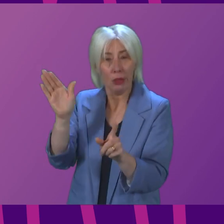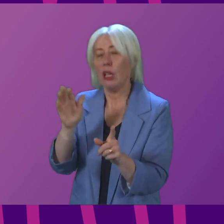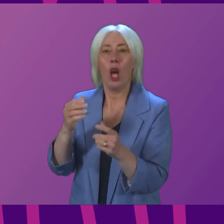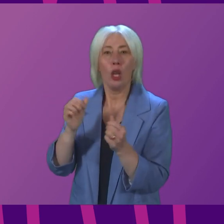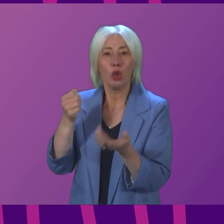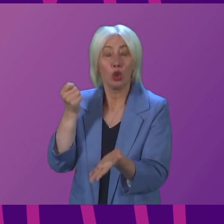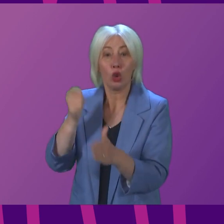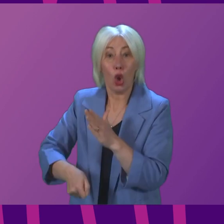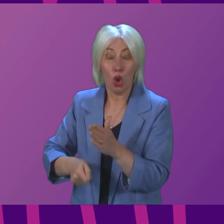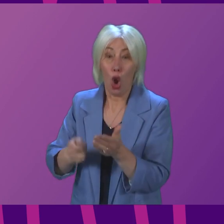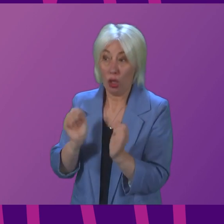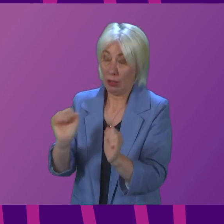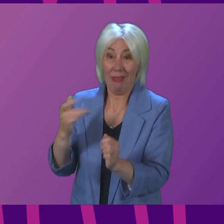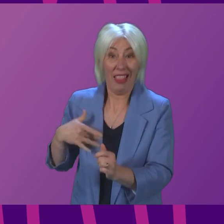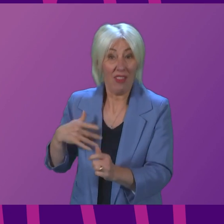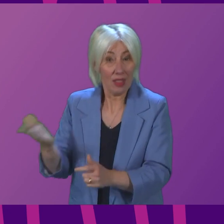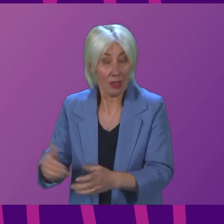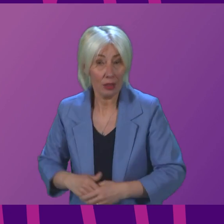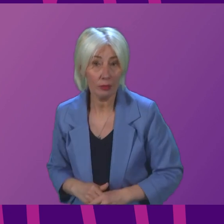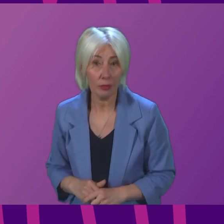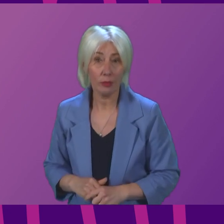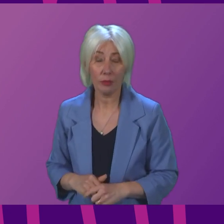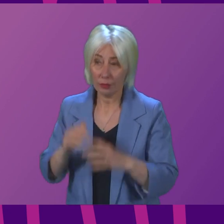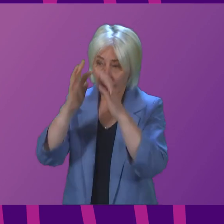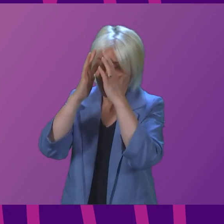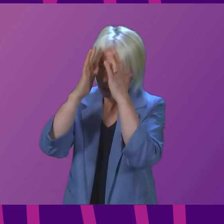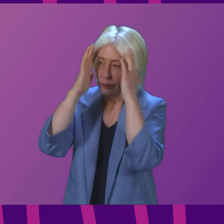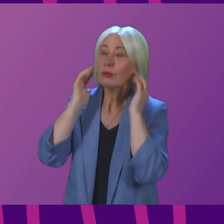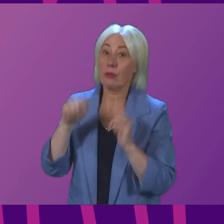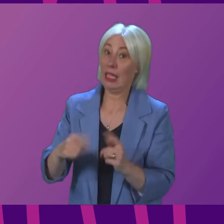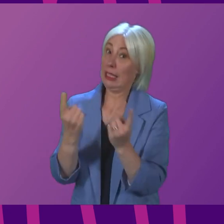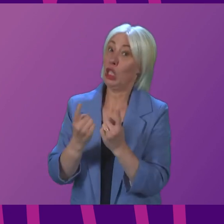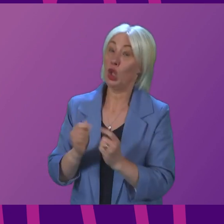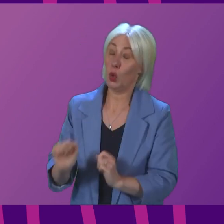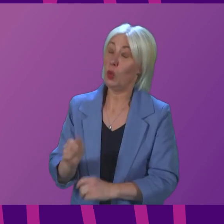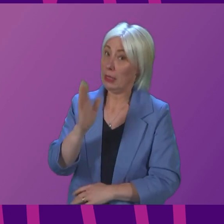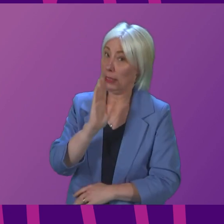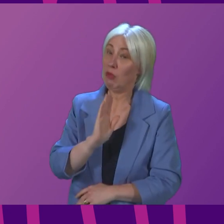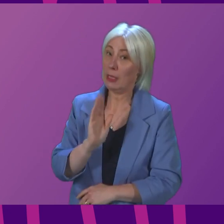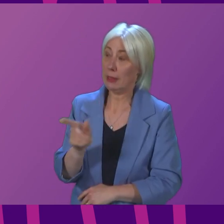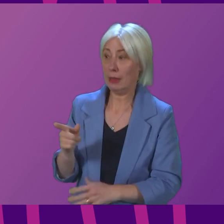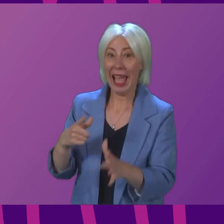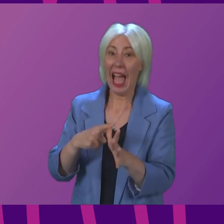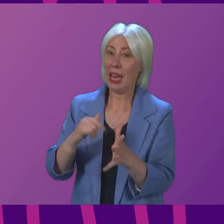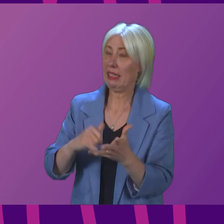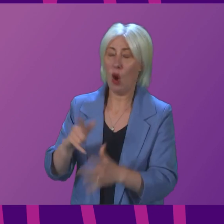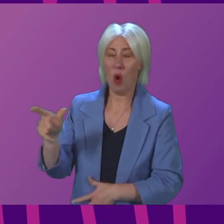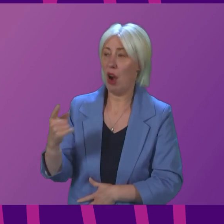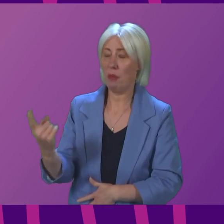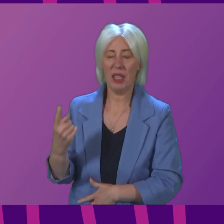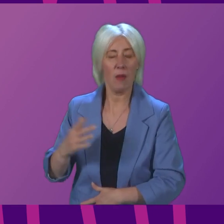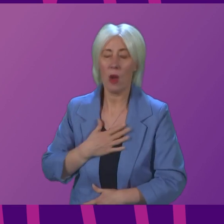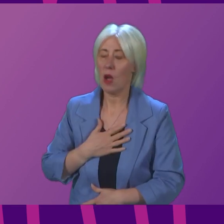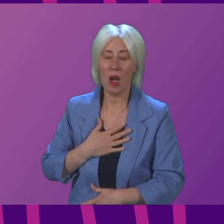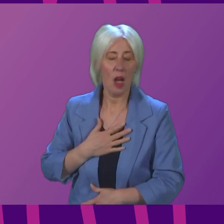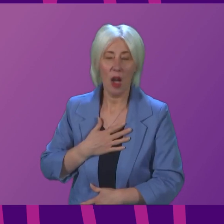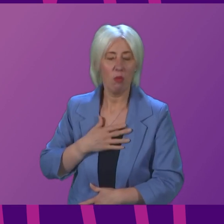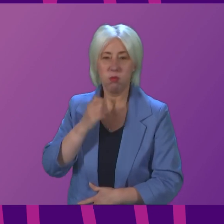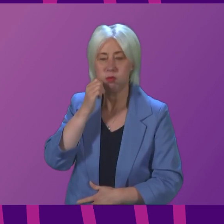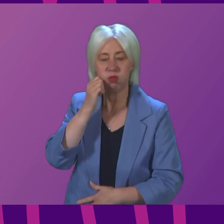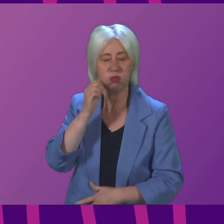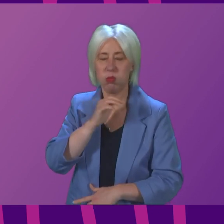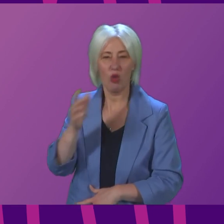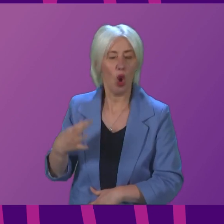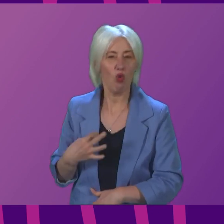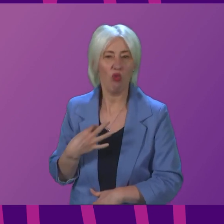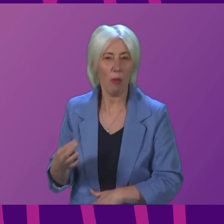On an issue as serious as this, Anas Sarwar is shamefully misrepresenting my words.